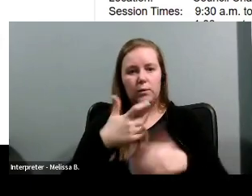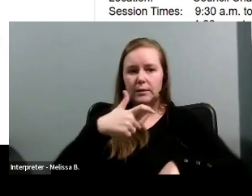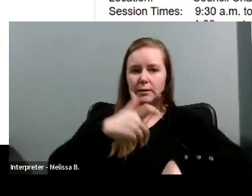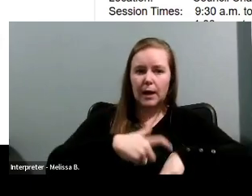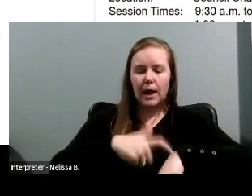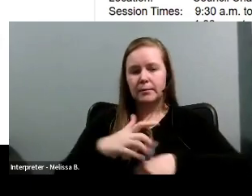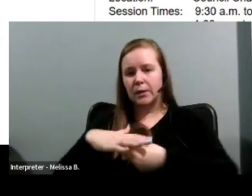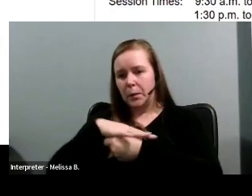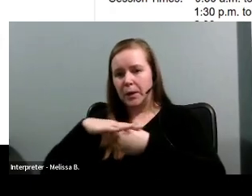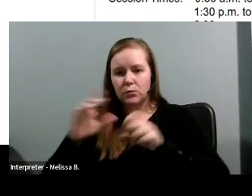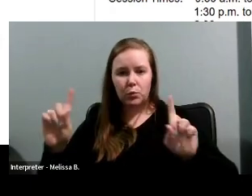Shannon Spencer (she/her): with the address?